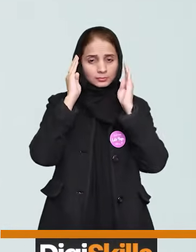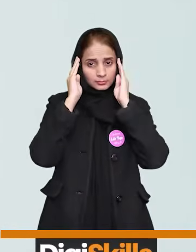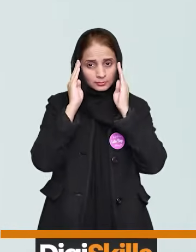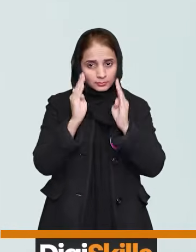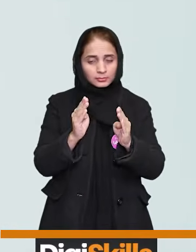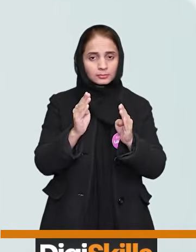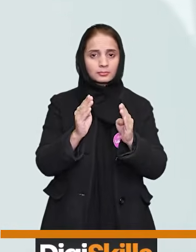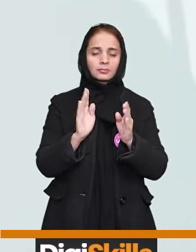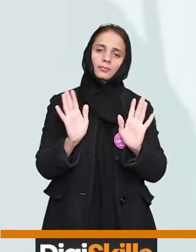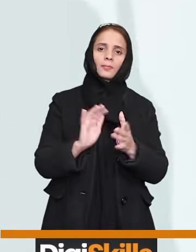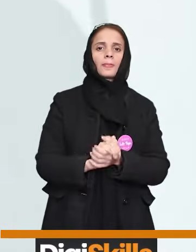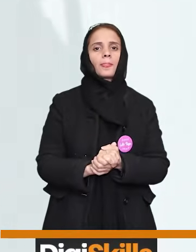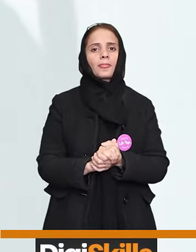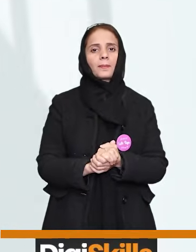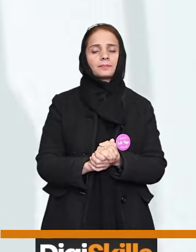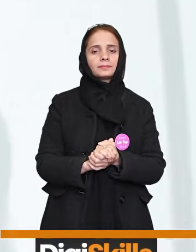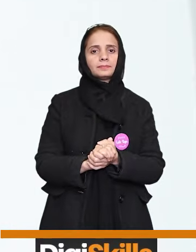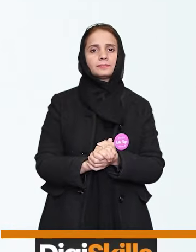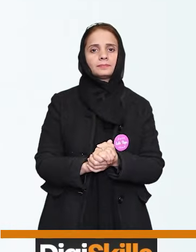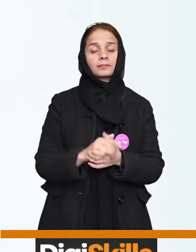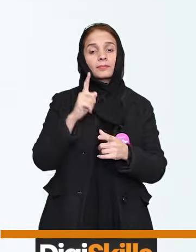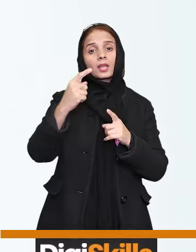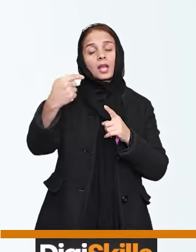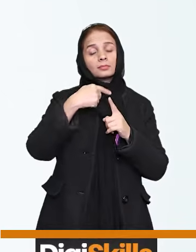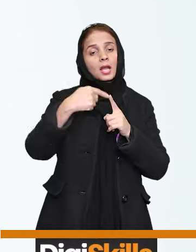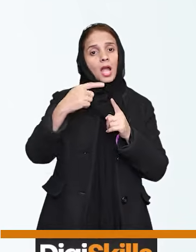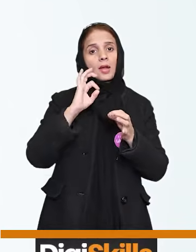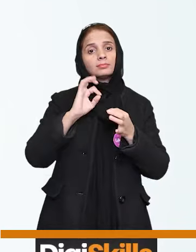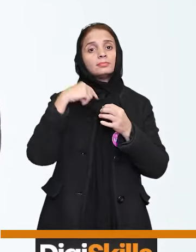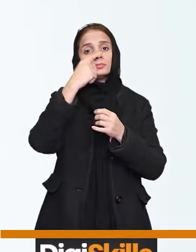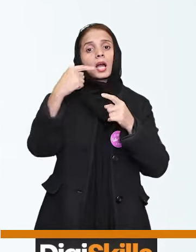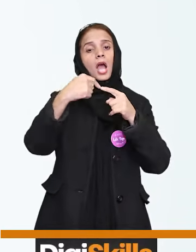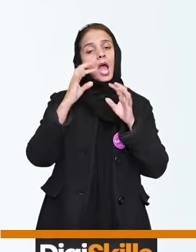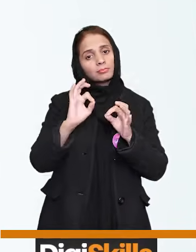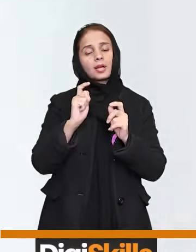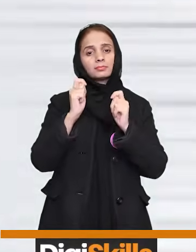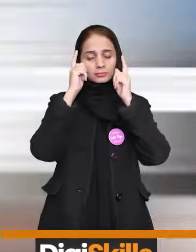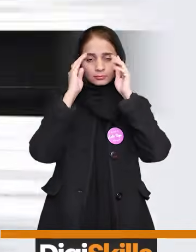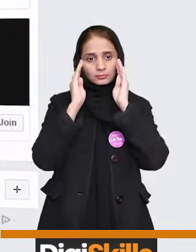If I have to work for 3 hours on a particular project for a particular client.